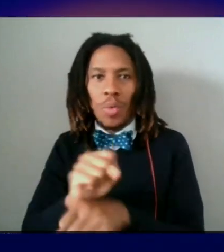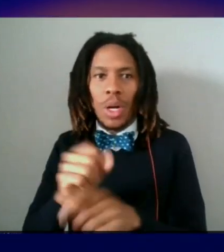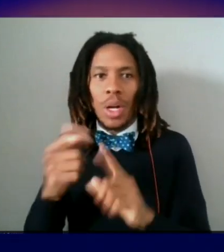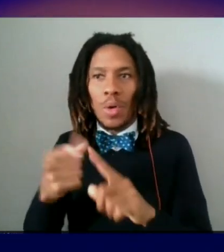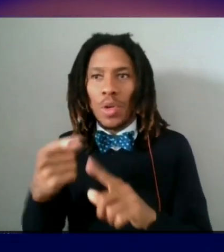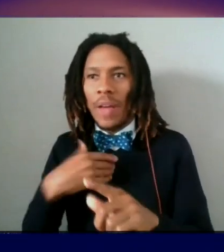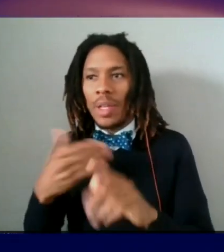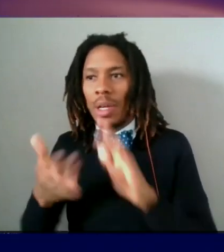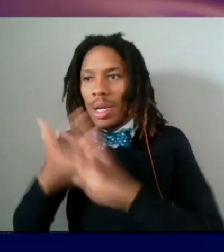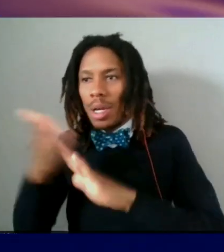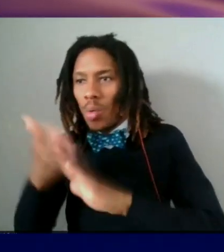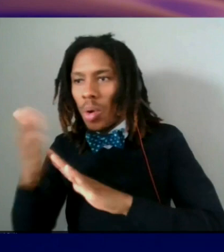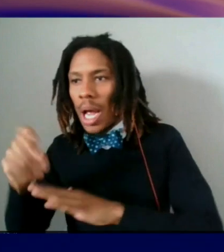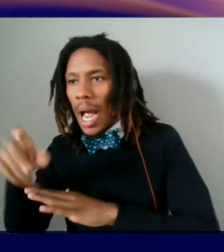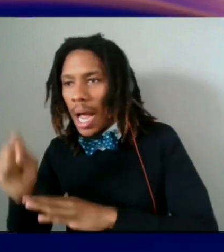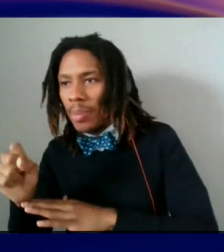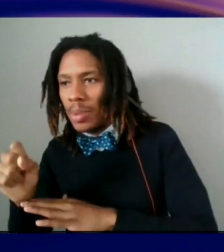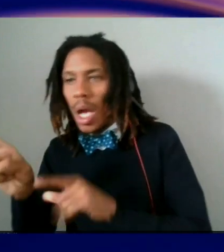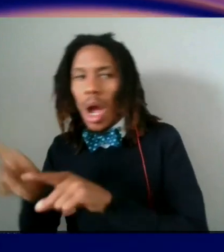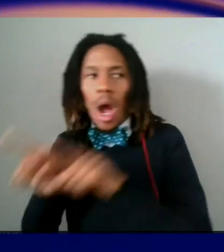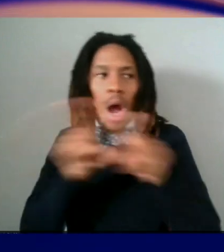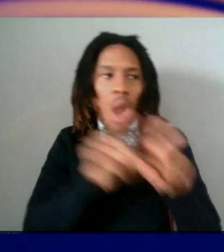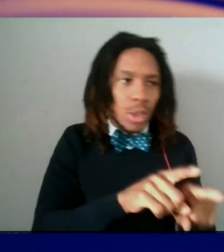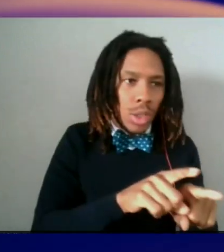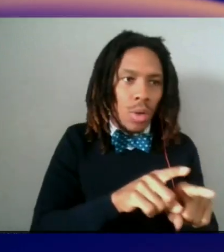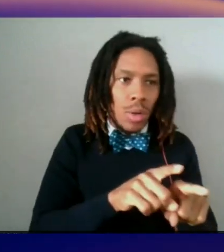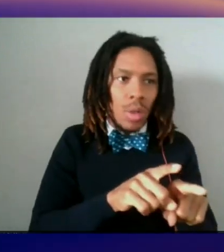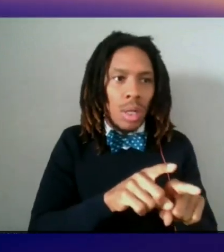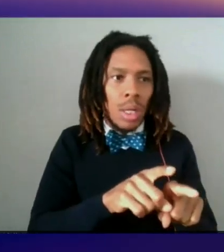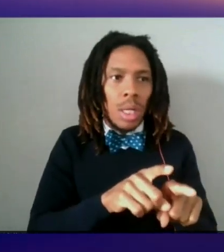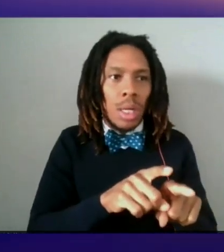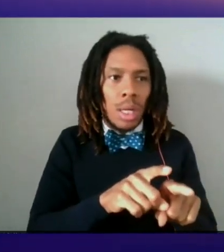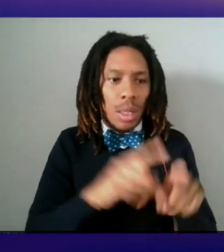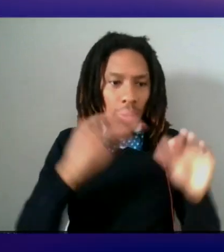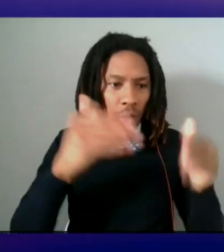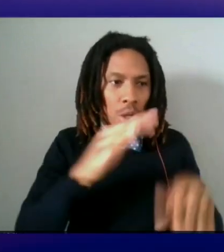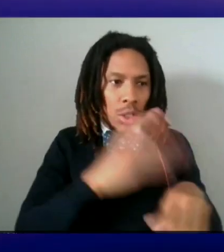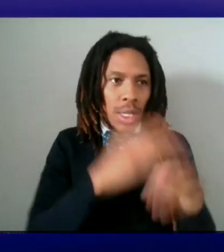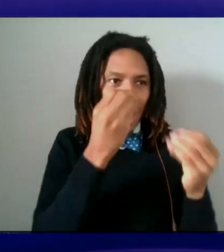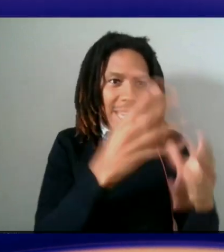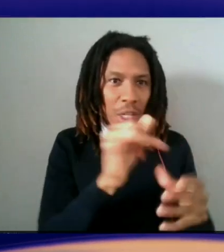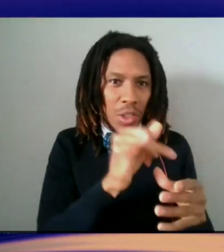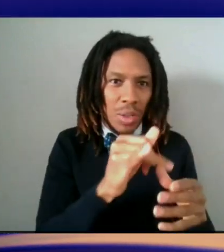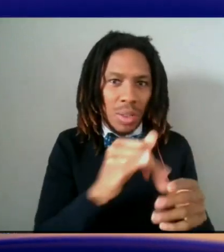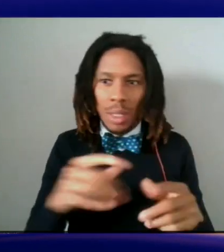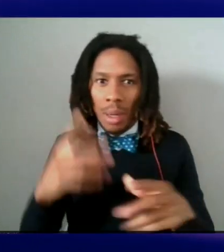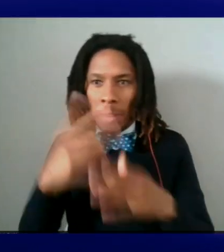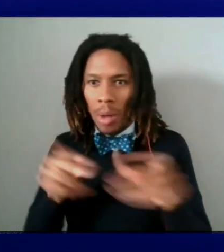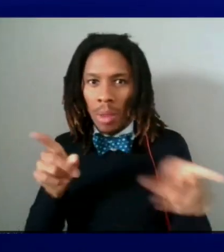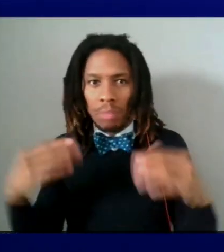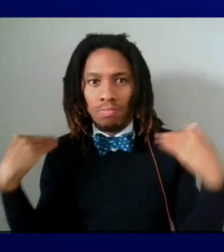in addition to also caring about the data. Exactly. I think capacity planning